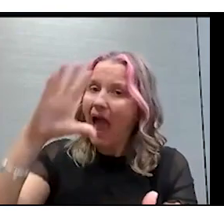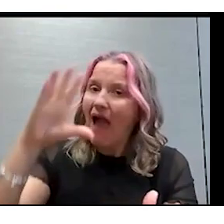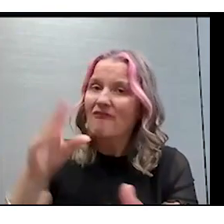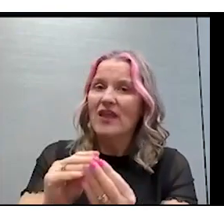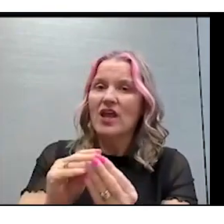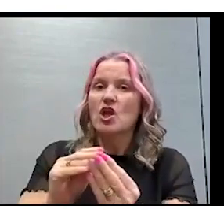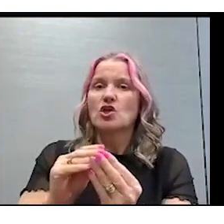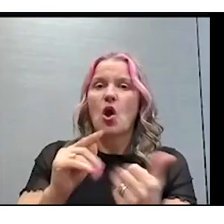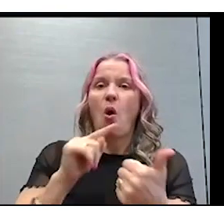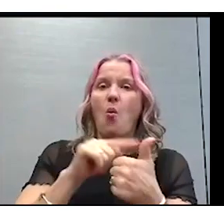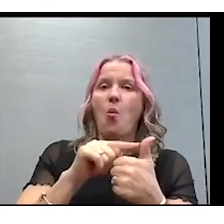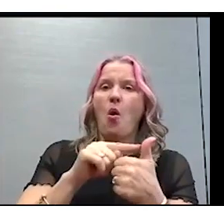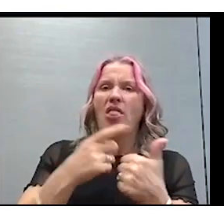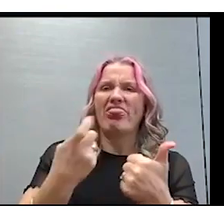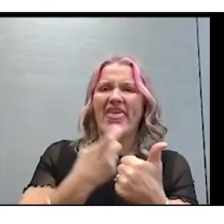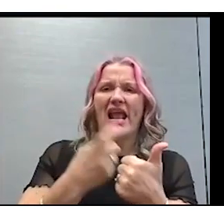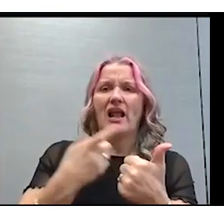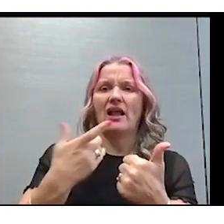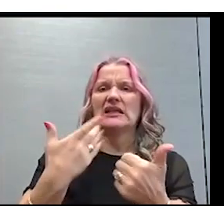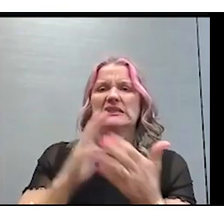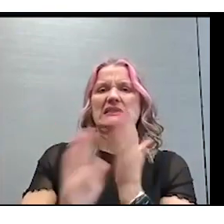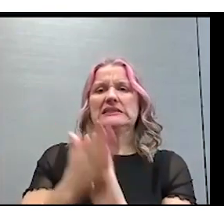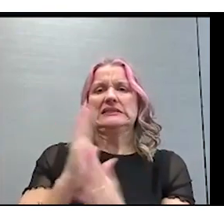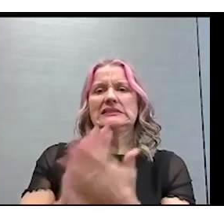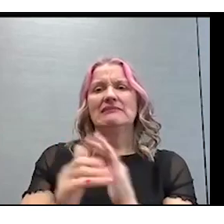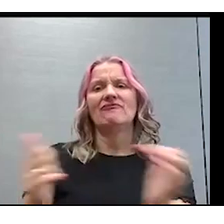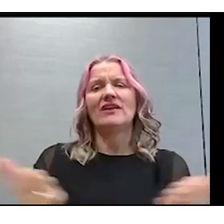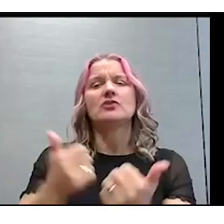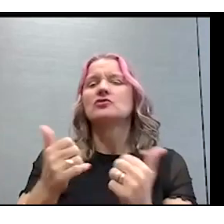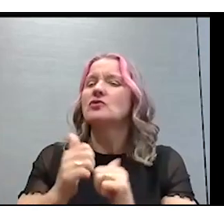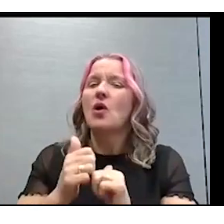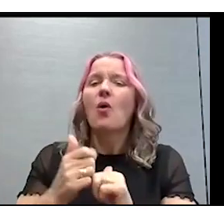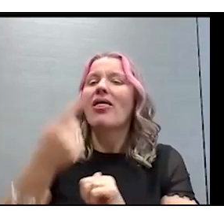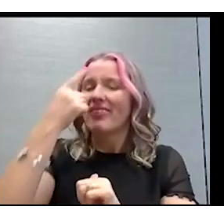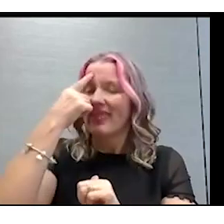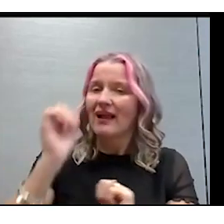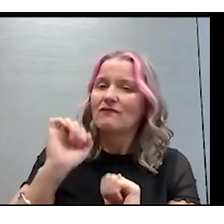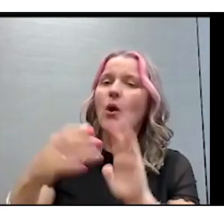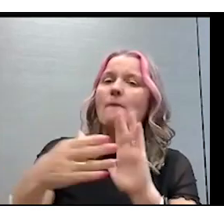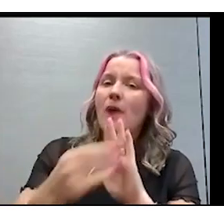my instruction that I'm done. No, again, think of your model.